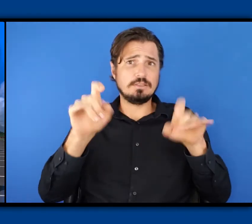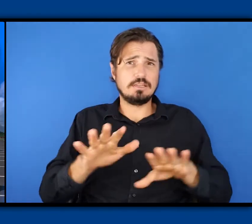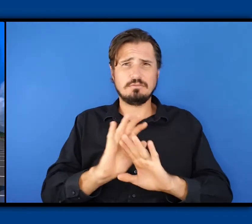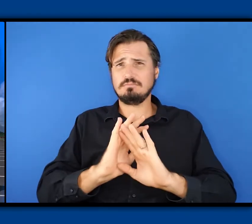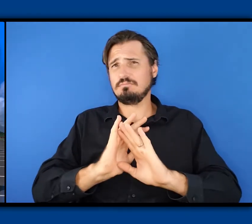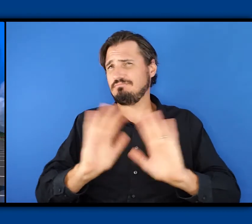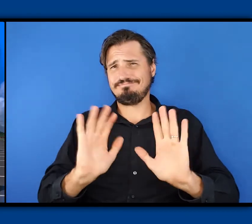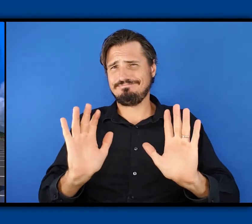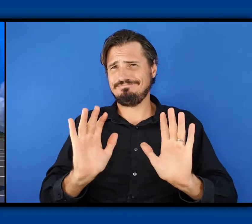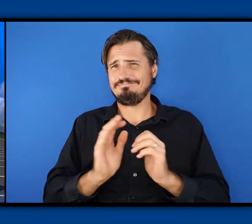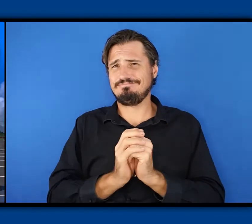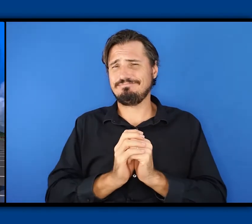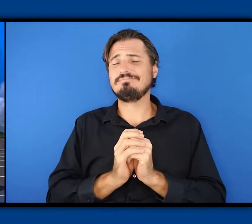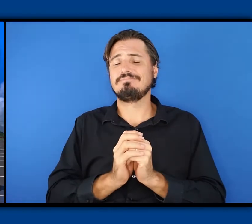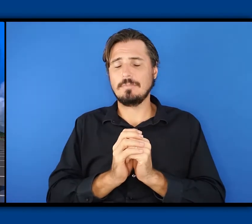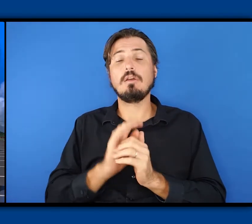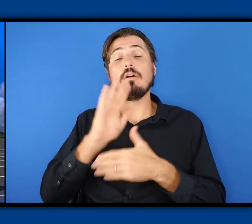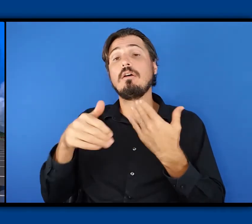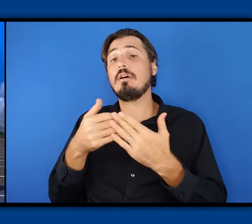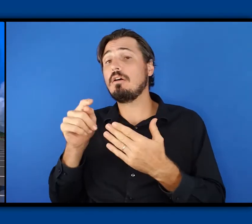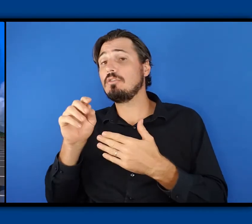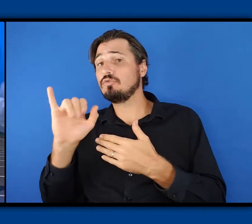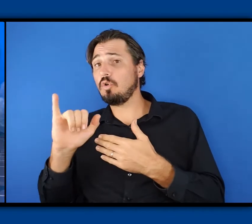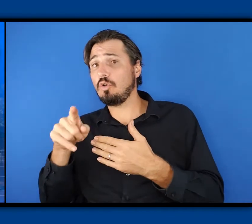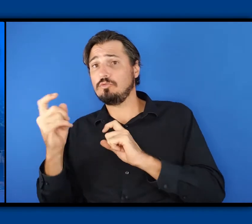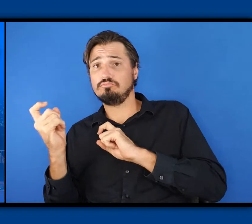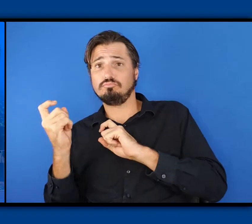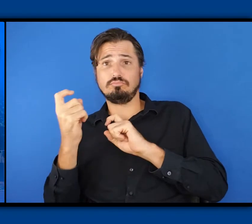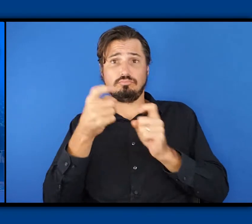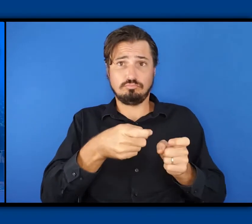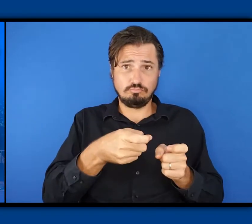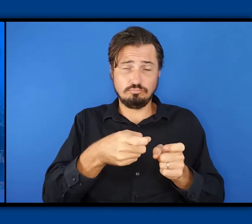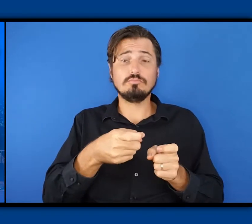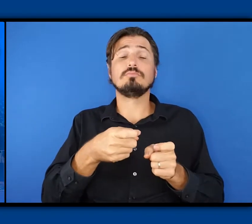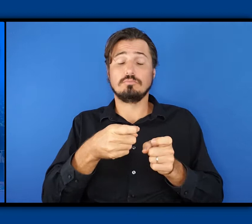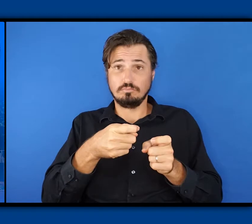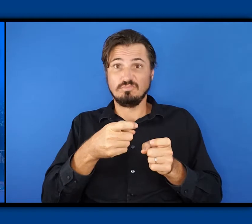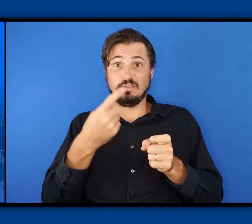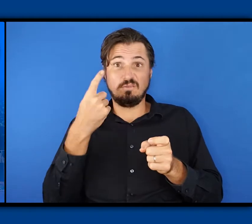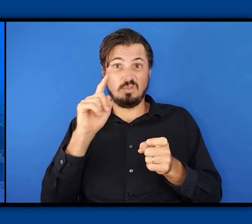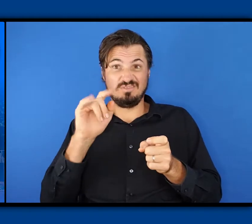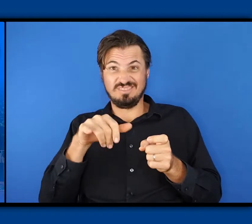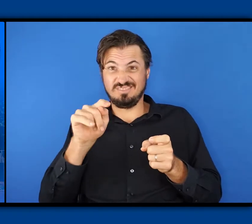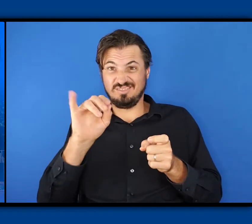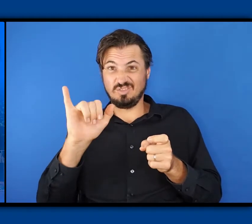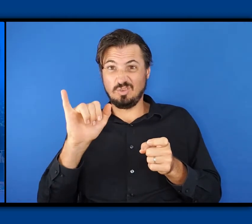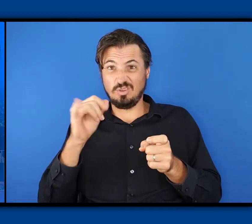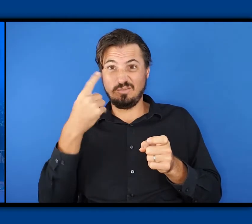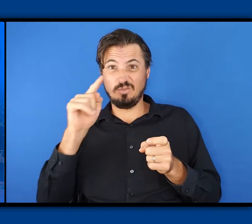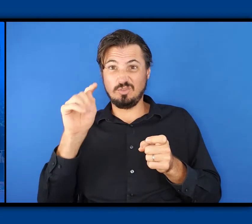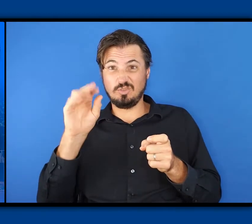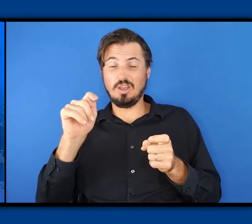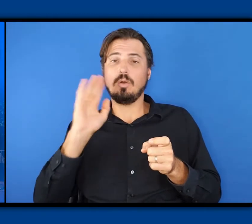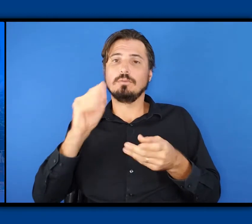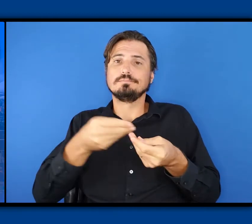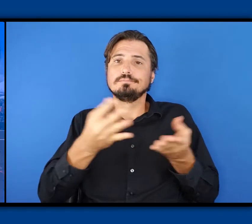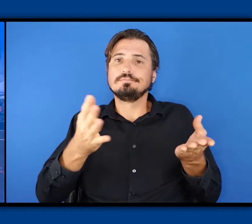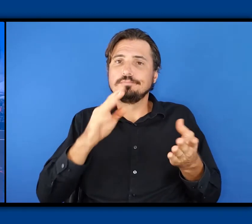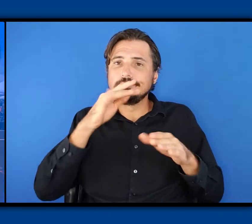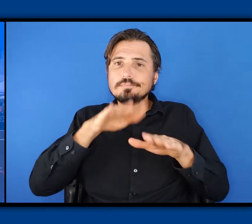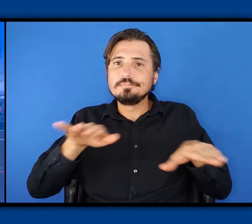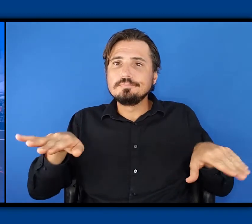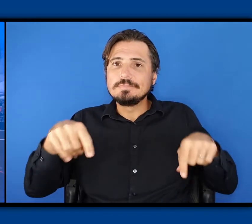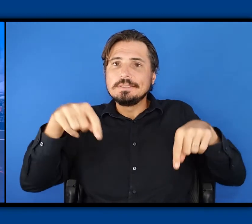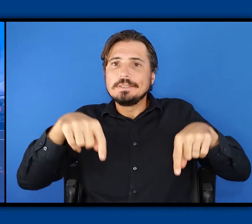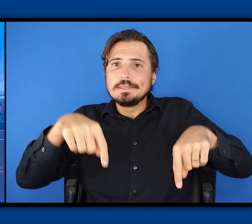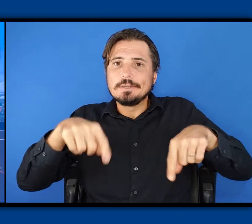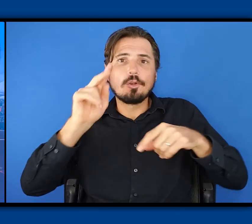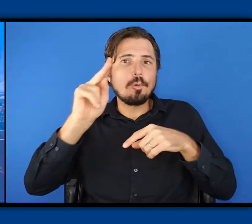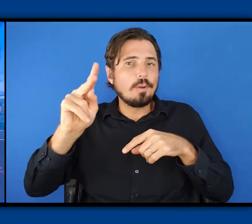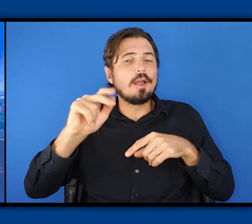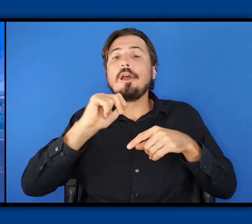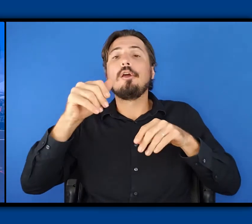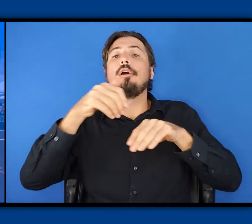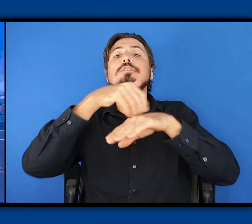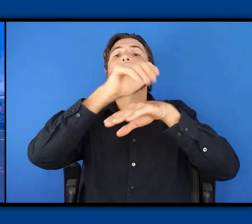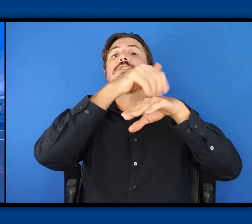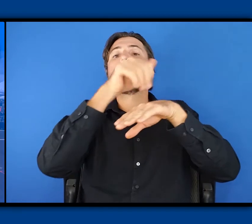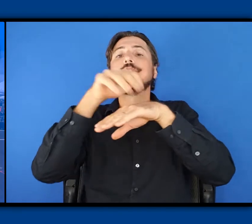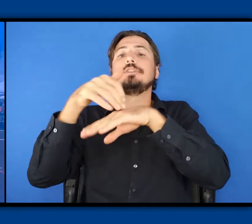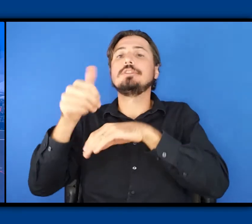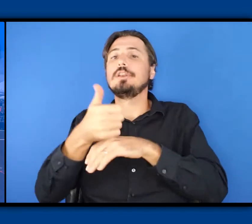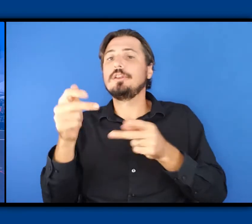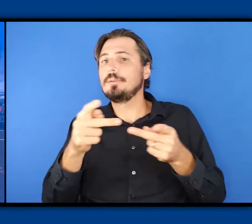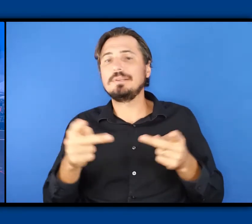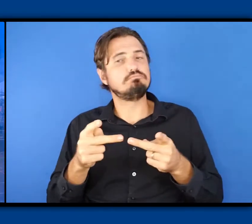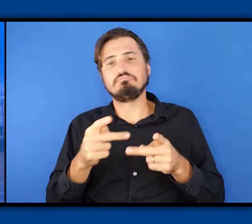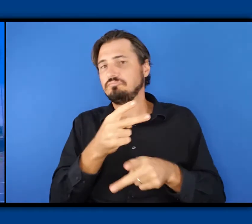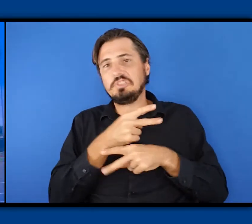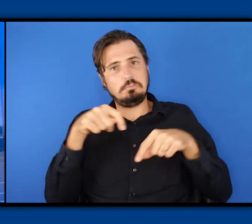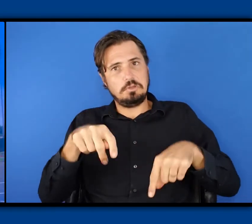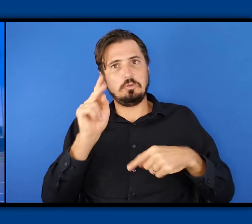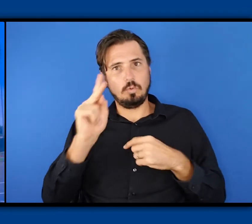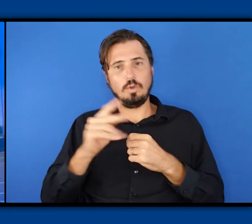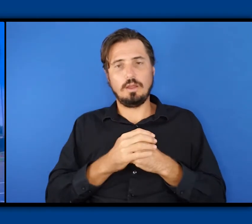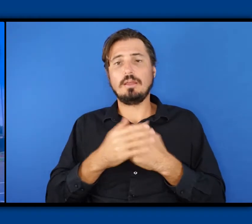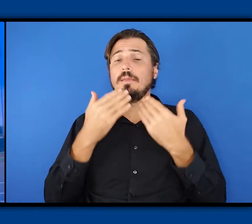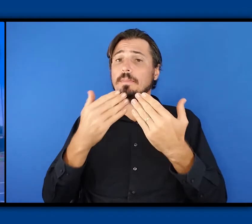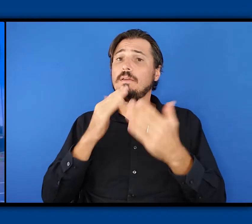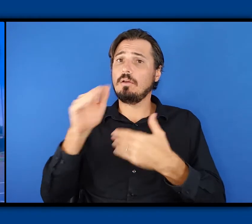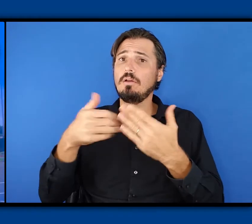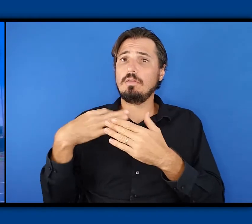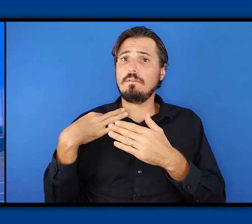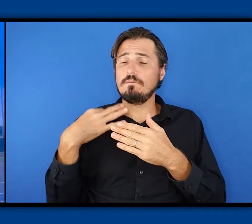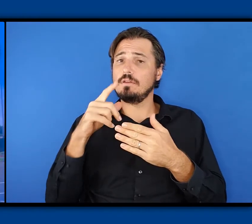All toys and donations received for our local Toys for Tots campaign are strictly for Kauai’s keiki. Mahalo to all the volunteers who came together to hold this toy drive safely during the pandemic,